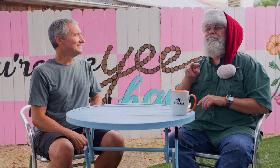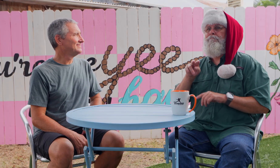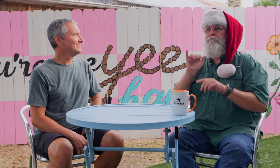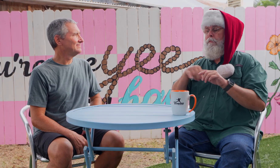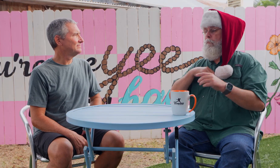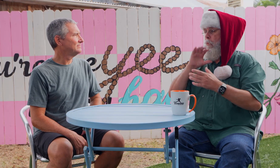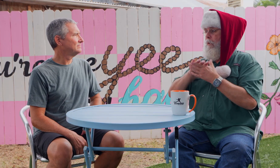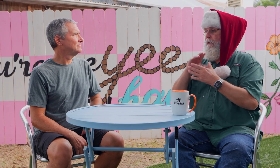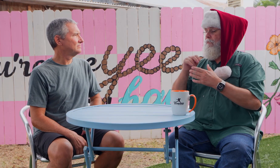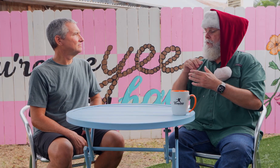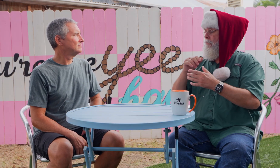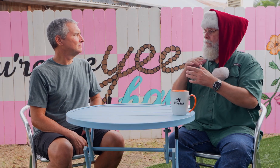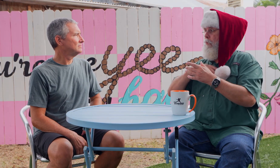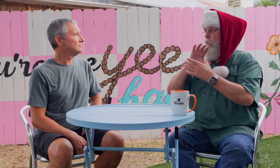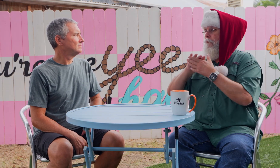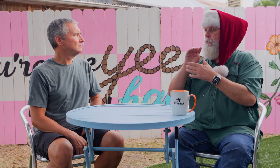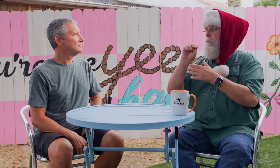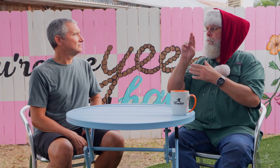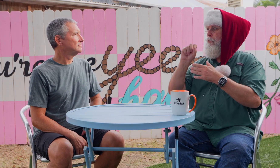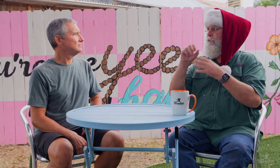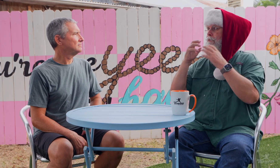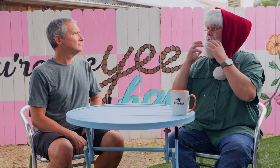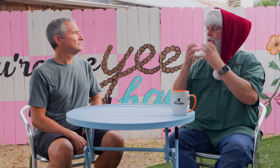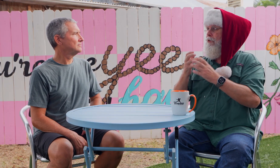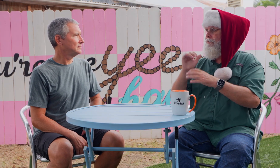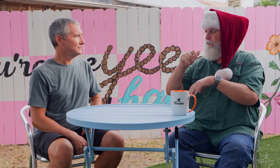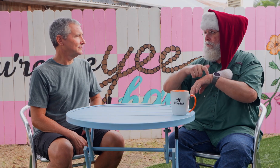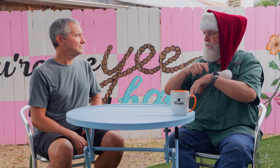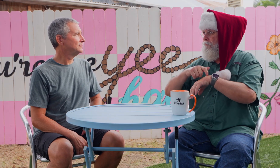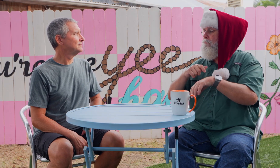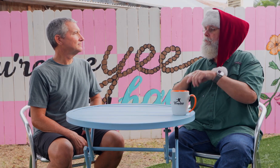My wife was there as Mrs. Claus at the time.